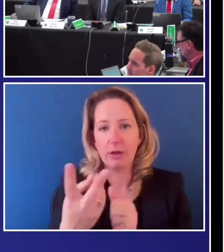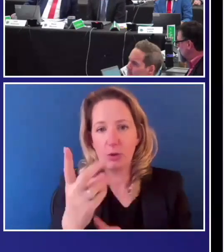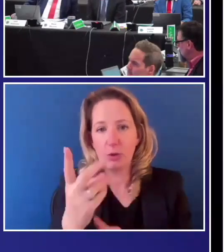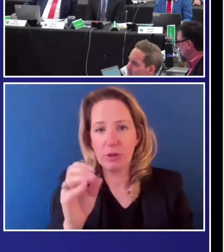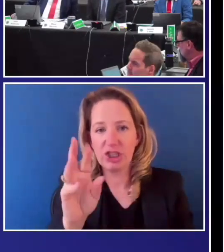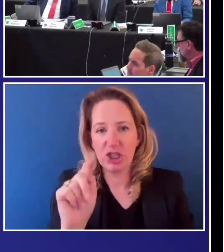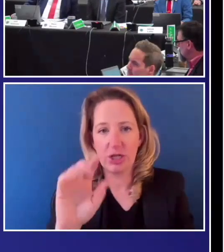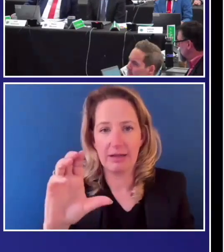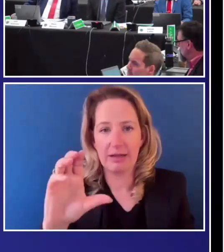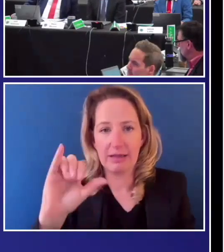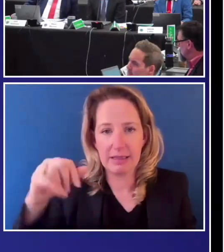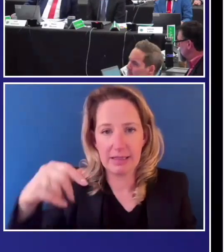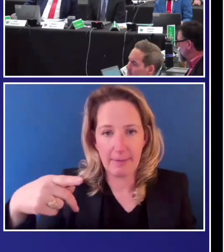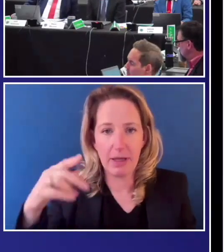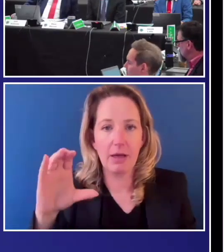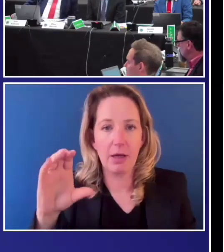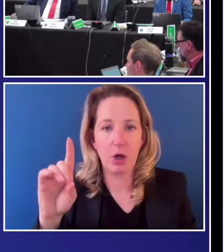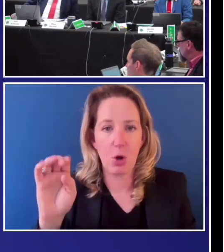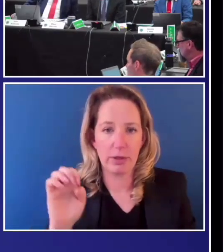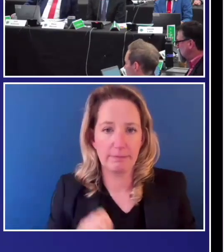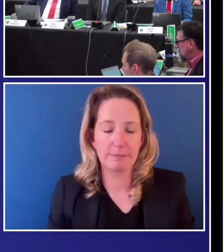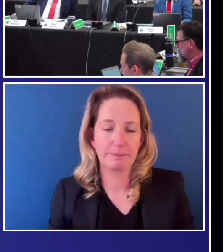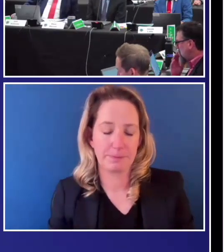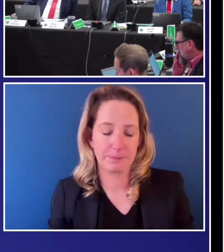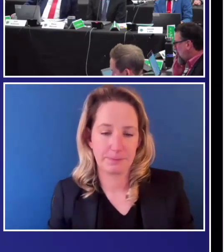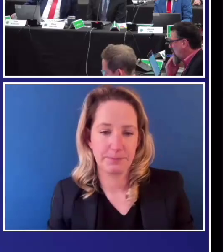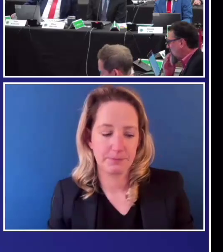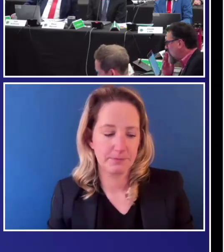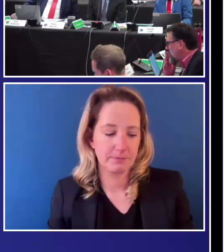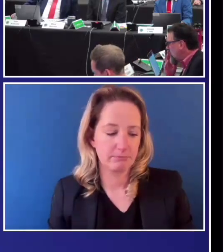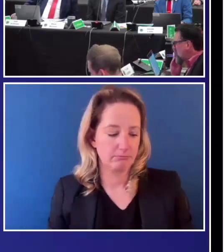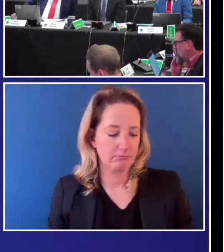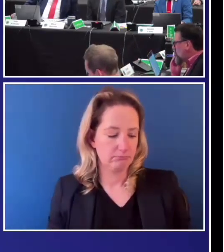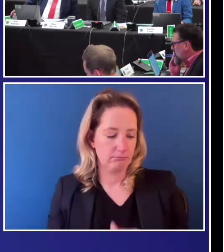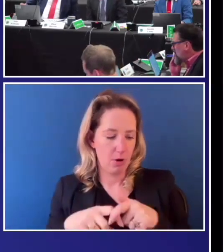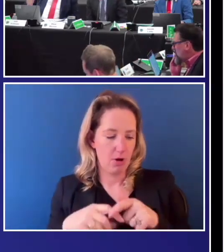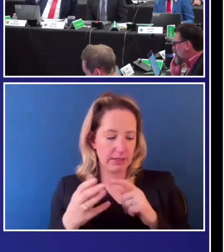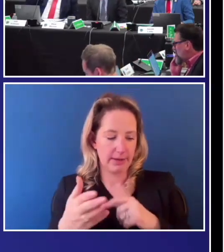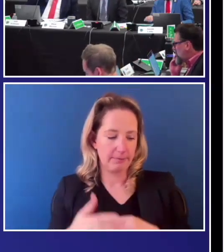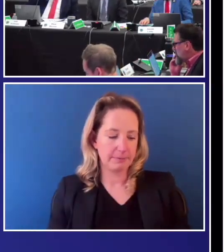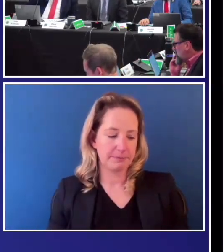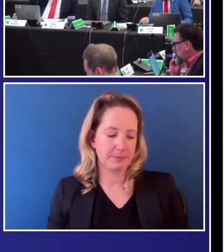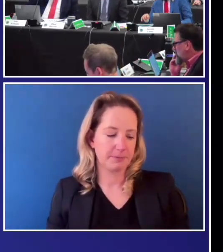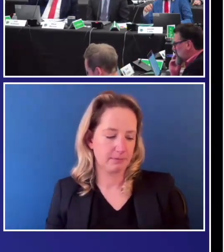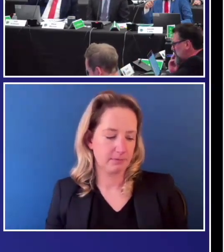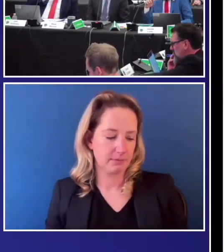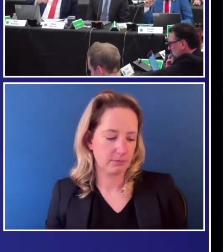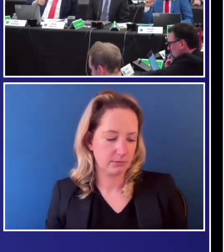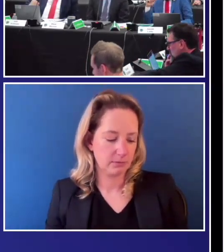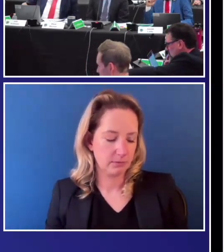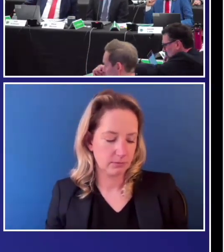So let me pause there so we can talk about this definition. Thank you. Eric, will you get us started?